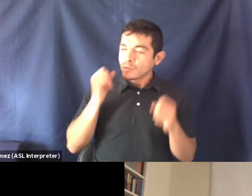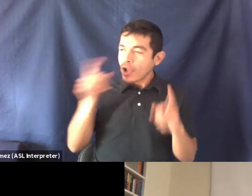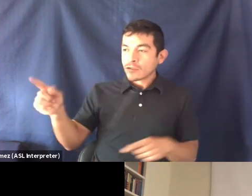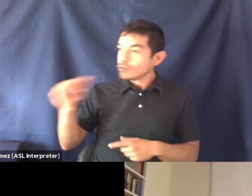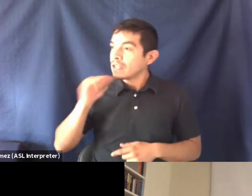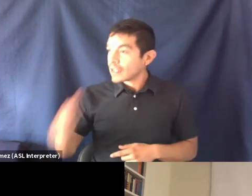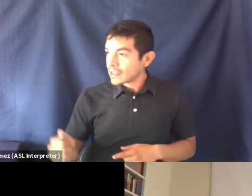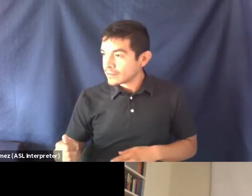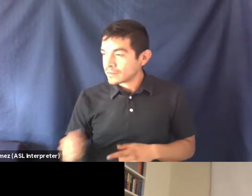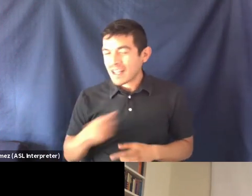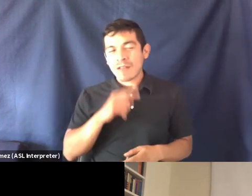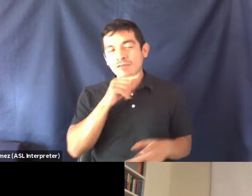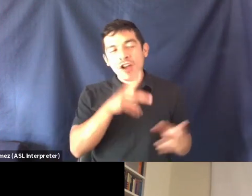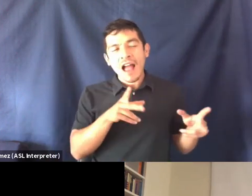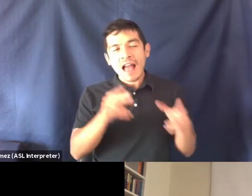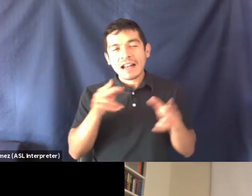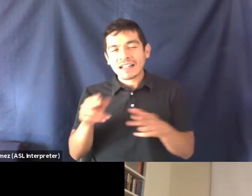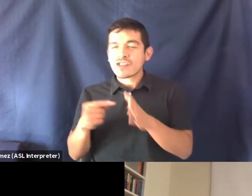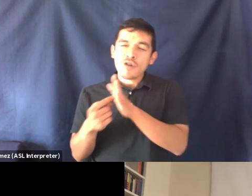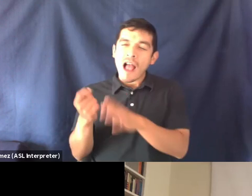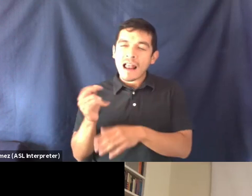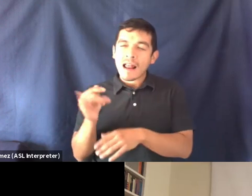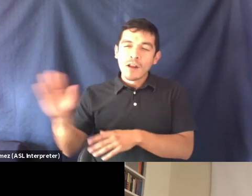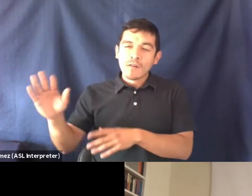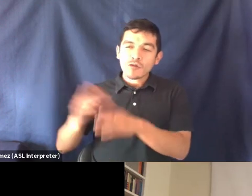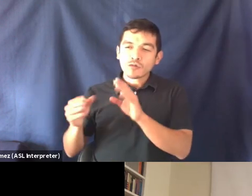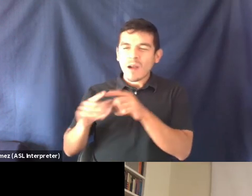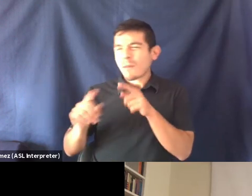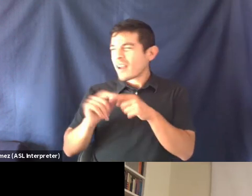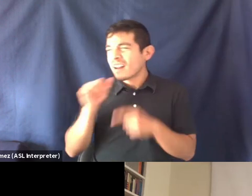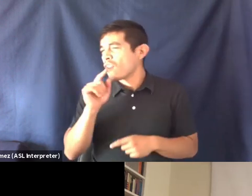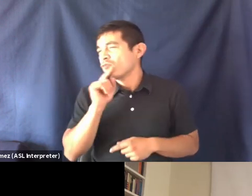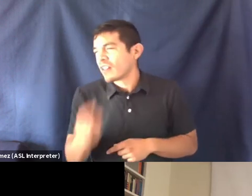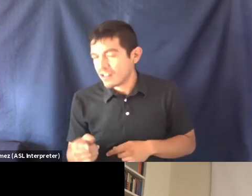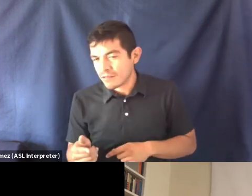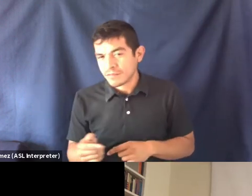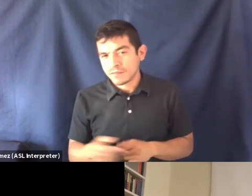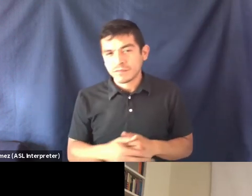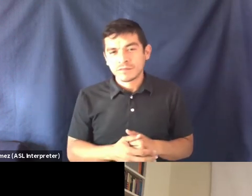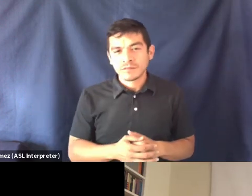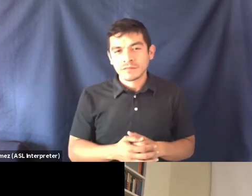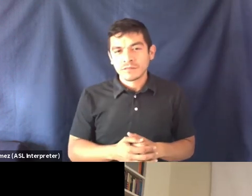a little of that, but not really. And you just, the fly on the wall technique I think,